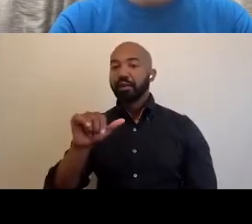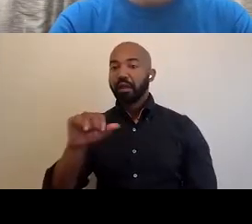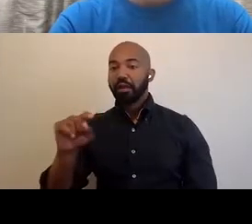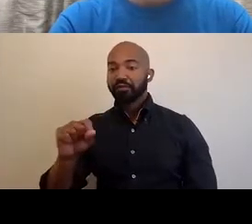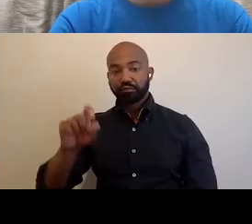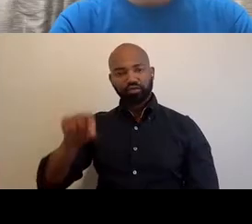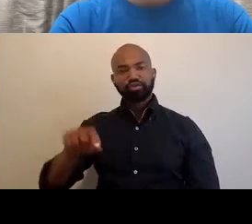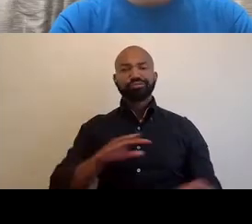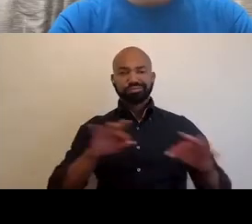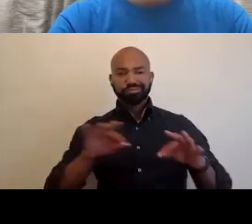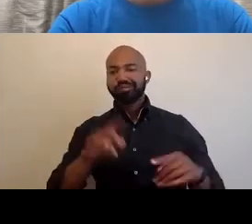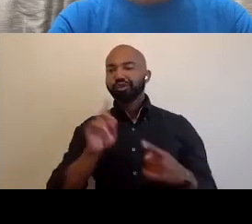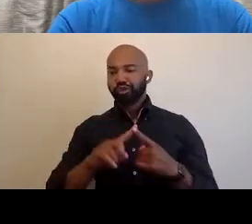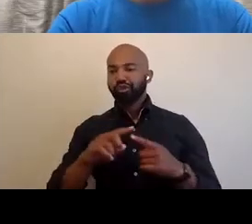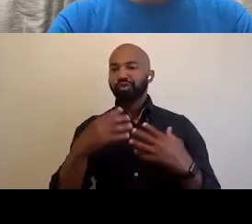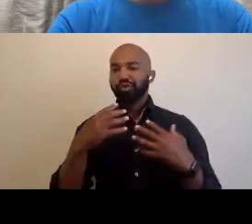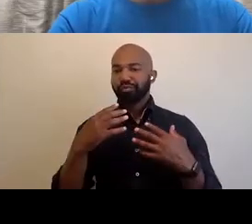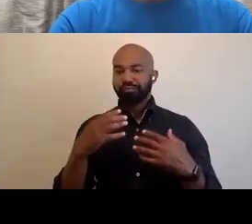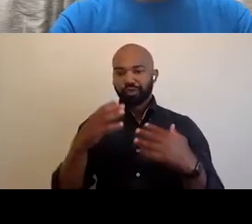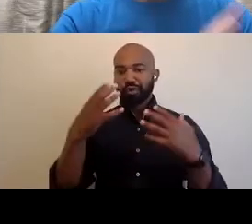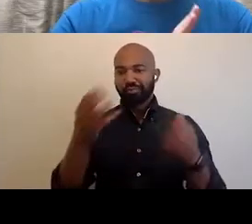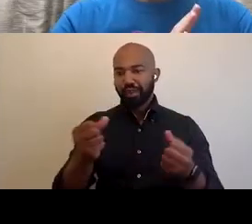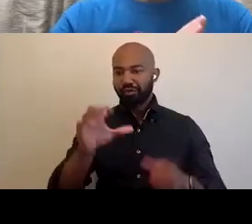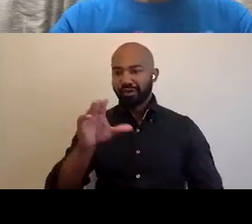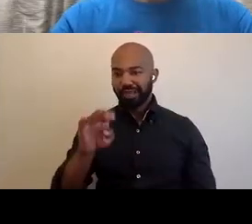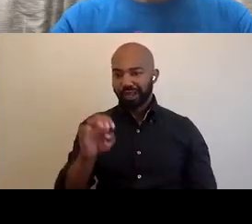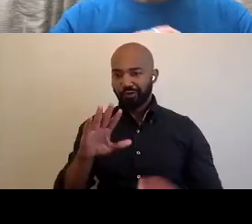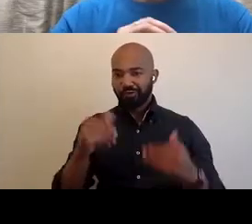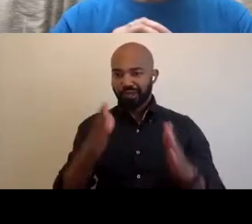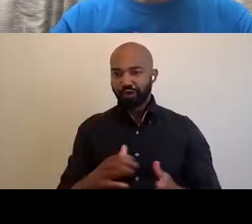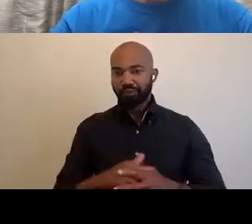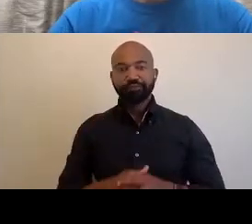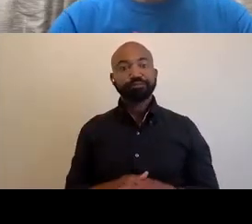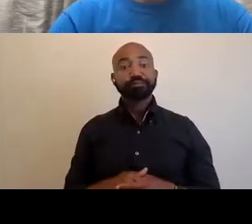with your healthcare provider. With that being said, if you developed, you know,